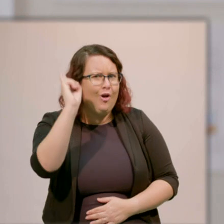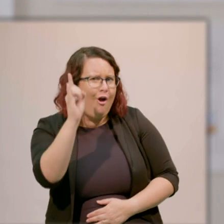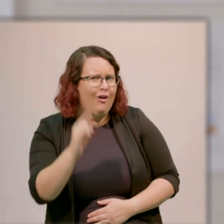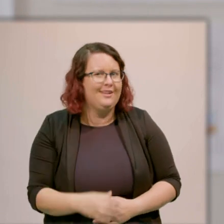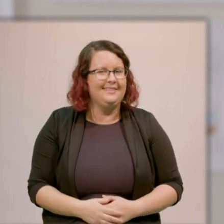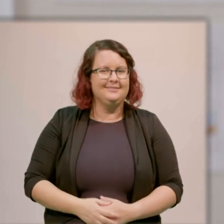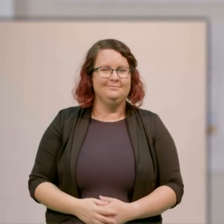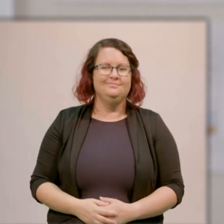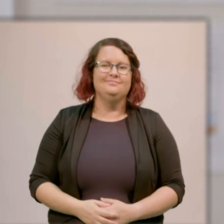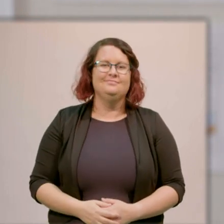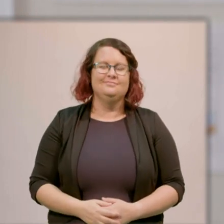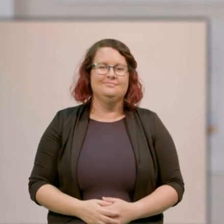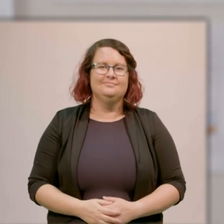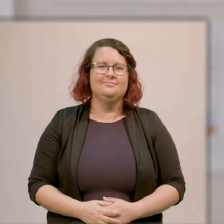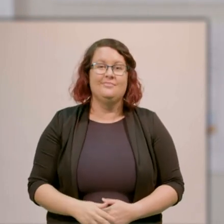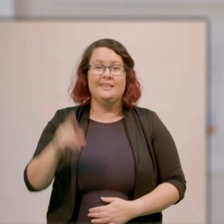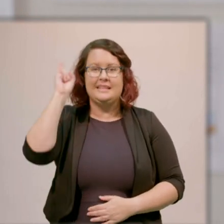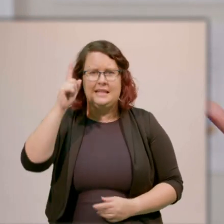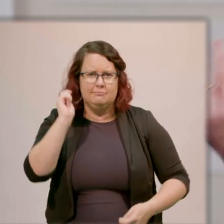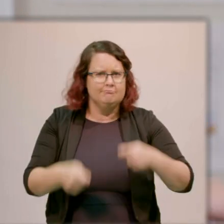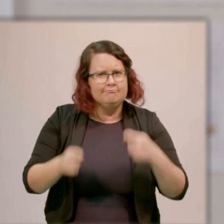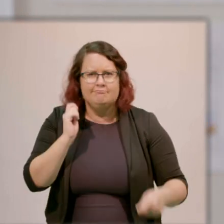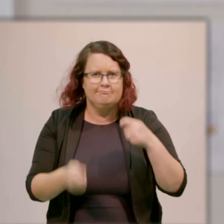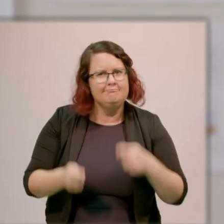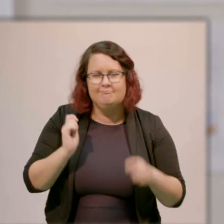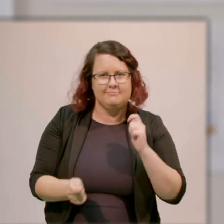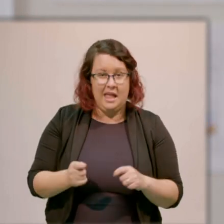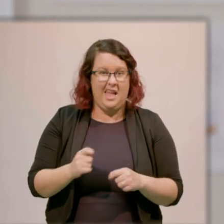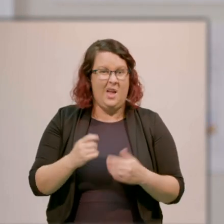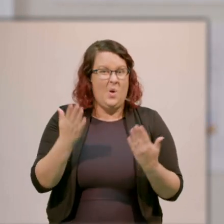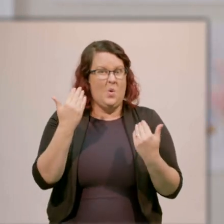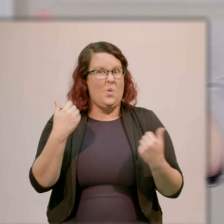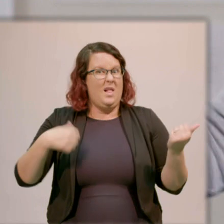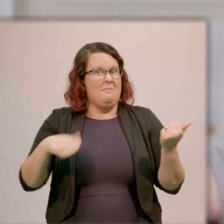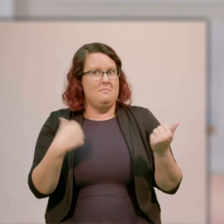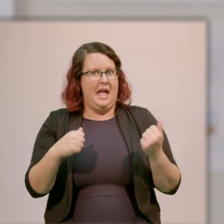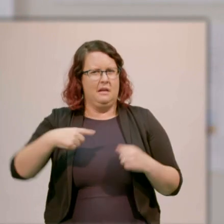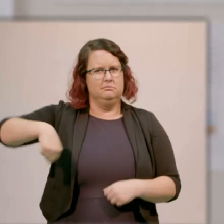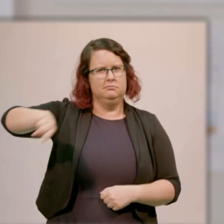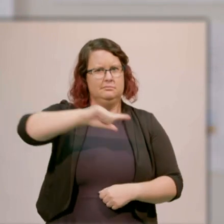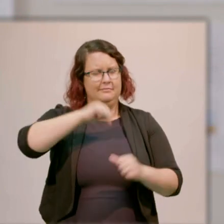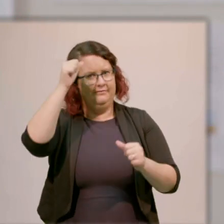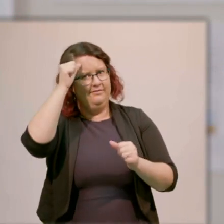Cinders played the drums in a cool rock band. She was very well known in fairytale land.